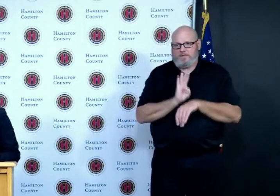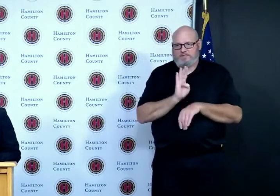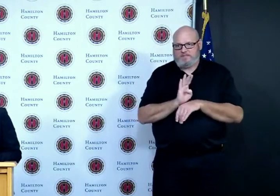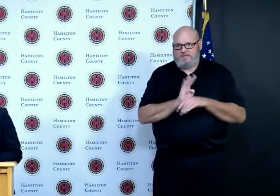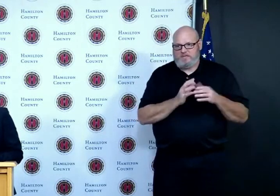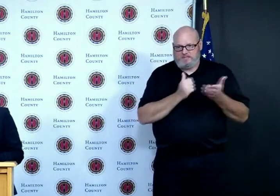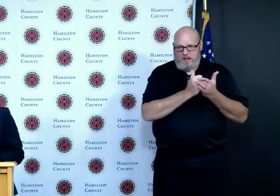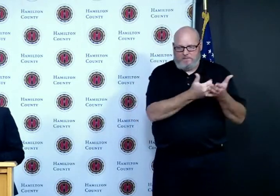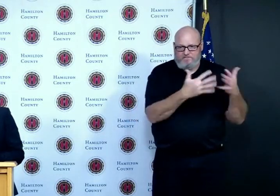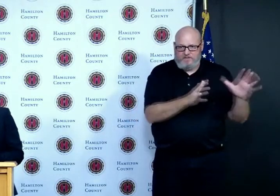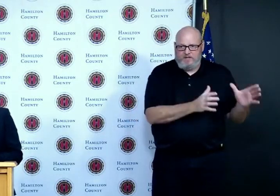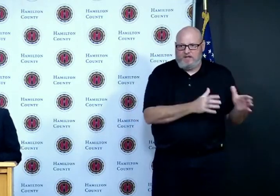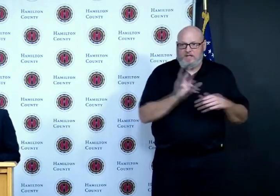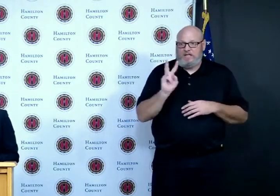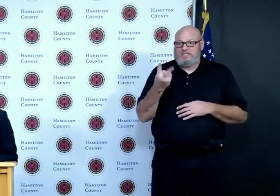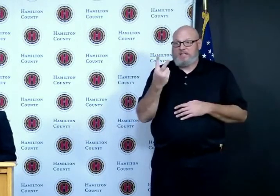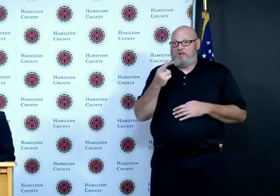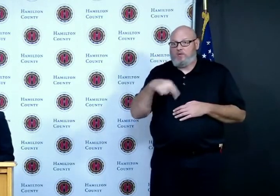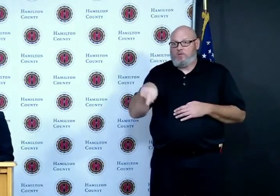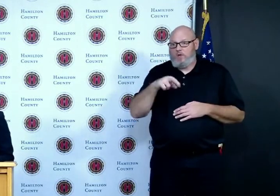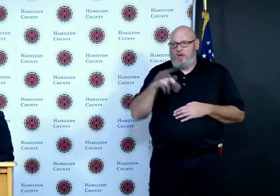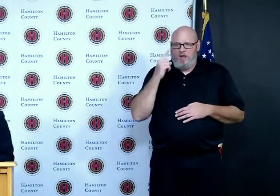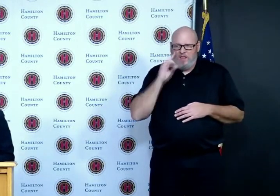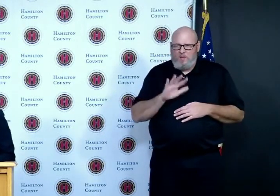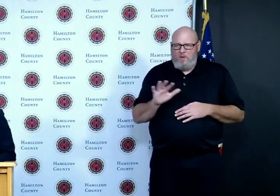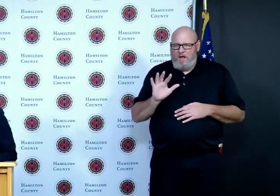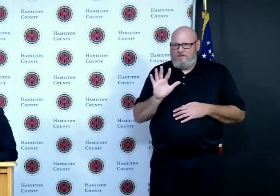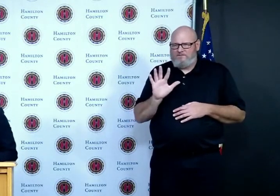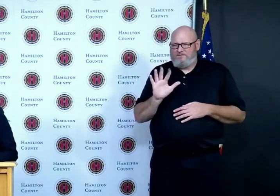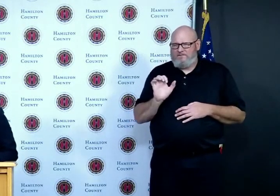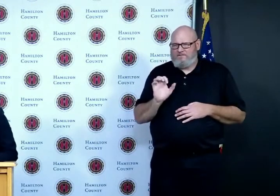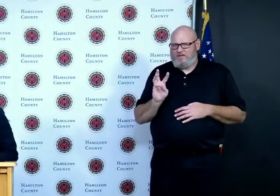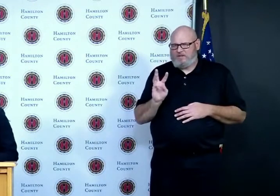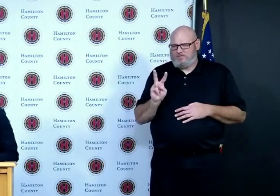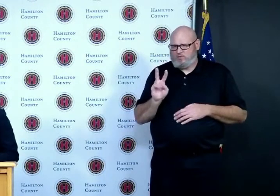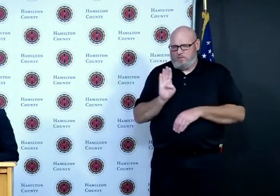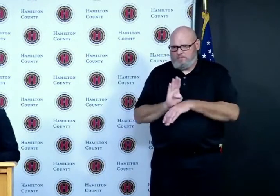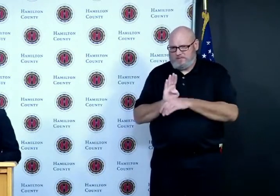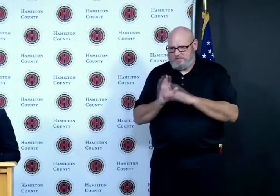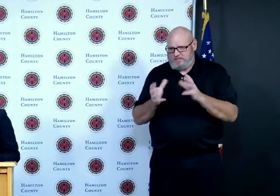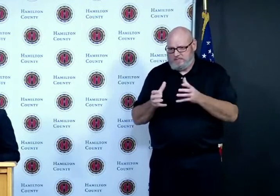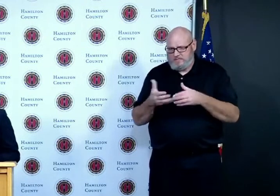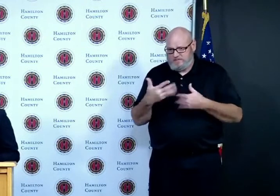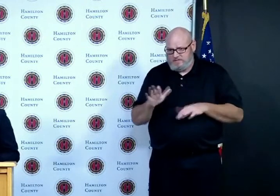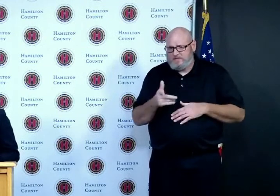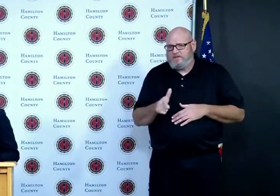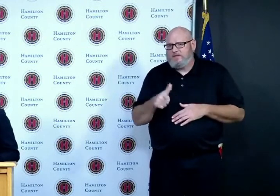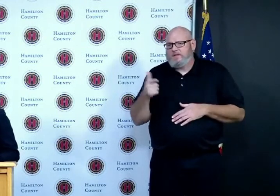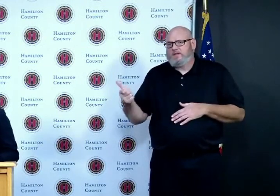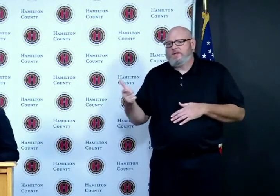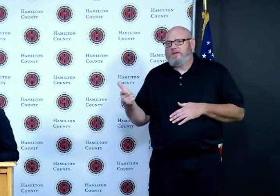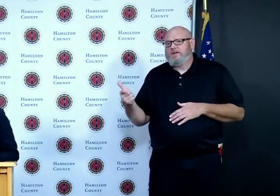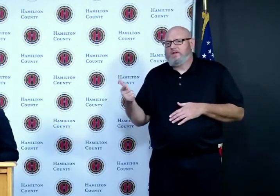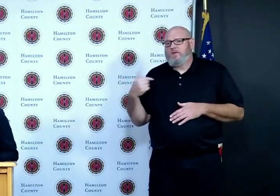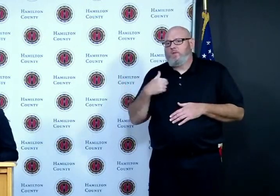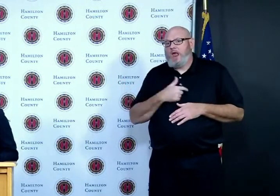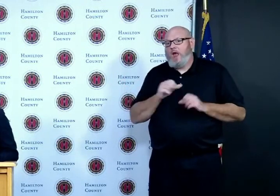funded I think it was right around 562. we had the opportunity to have a lottery if need be